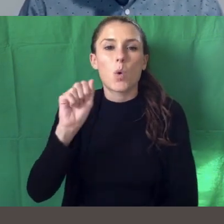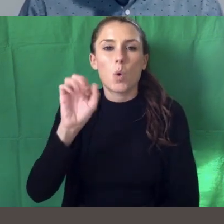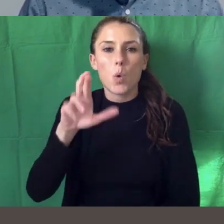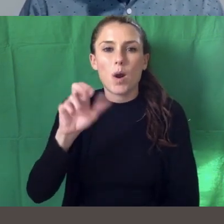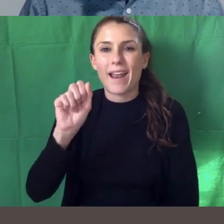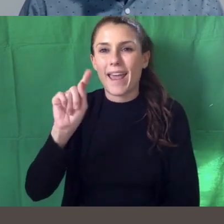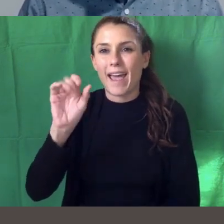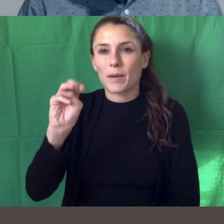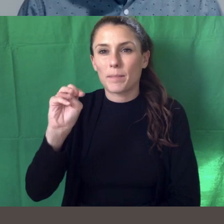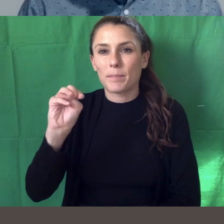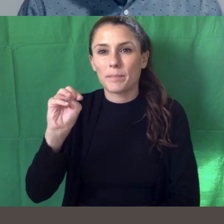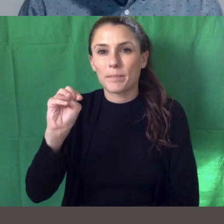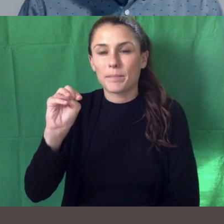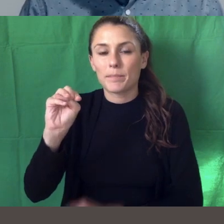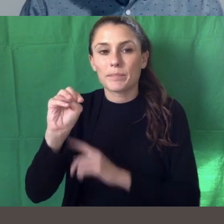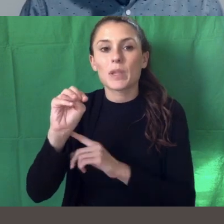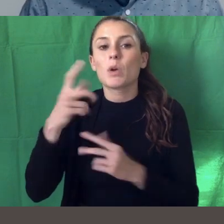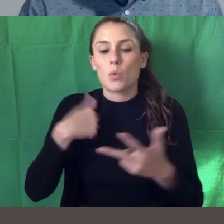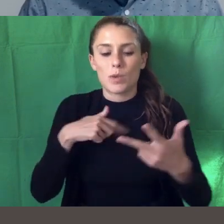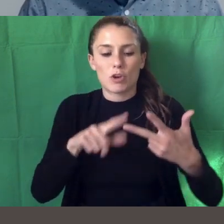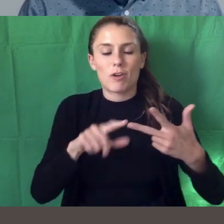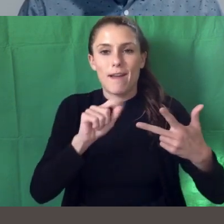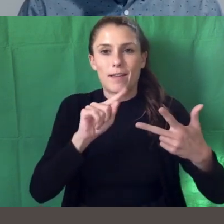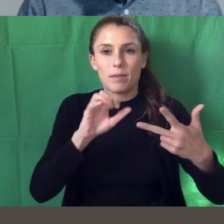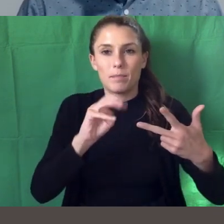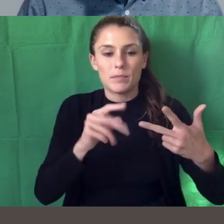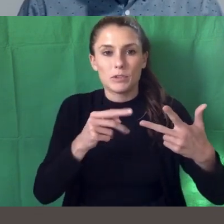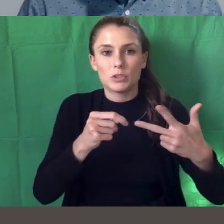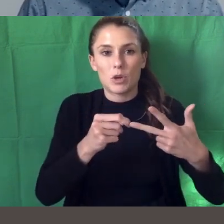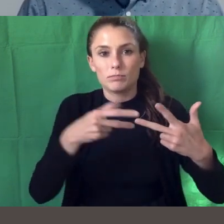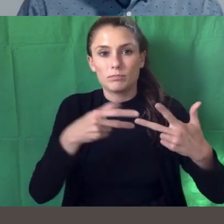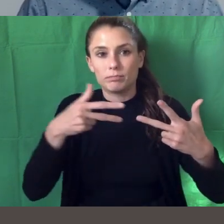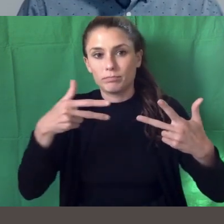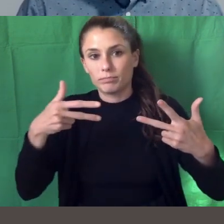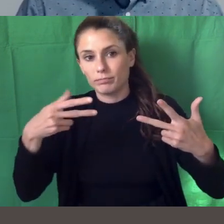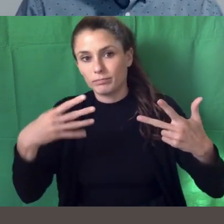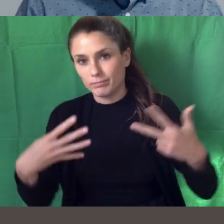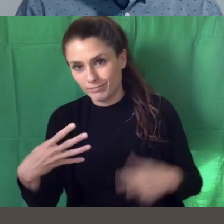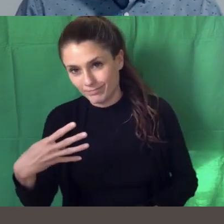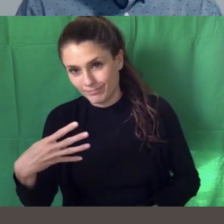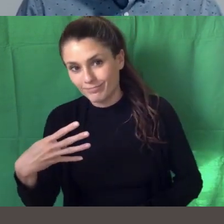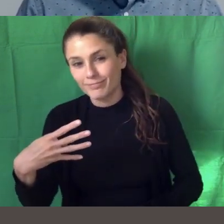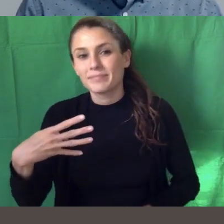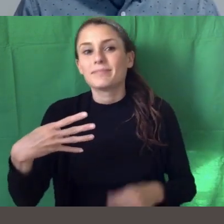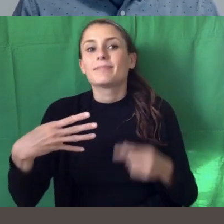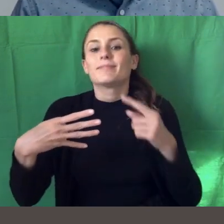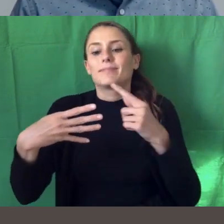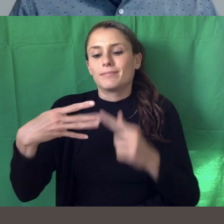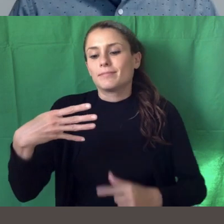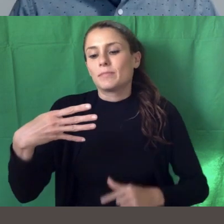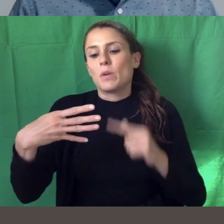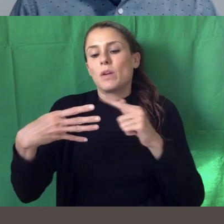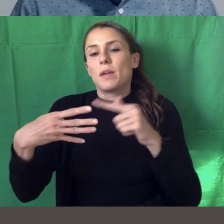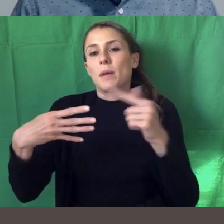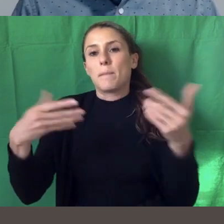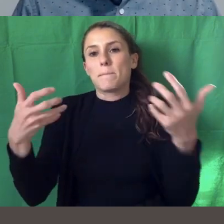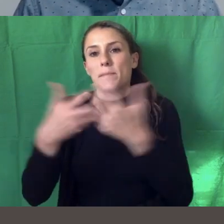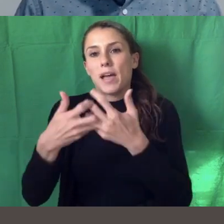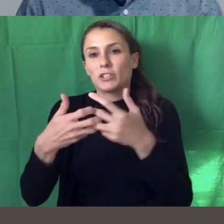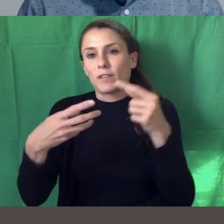So we're something called an atom. We look that up and this has a couple options. But we match the first one.